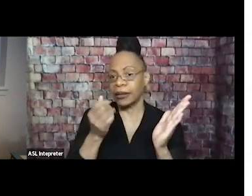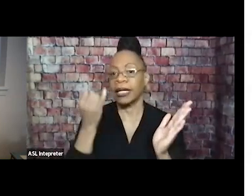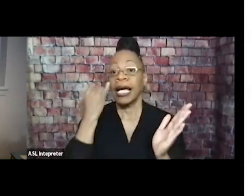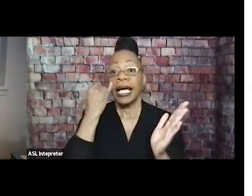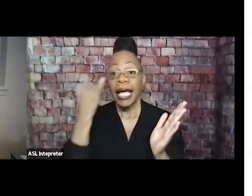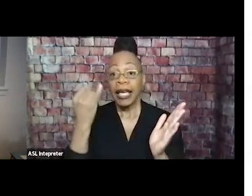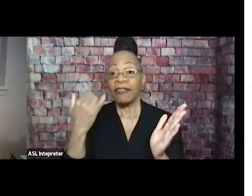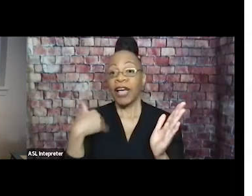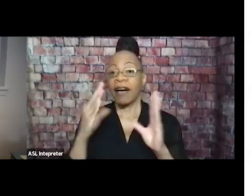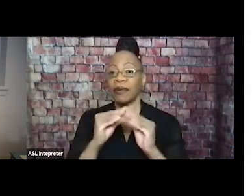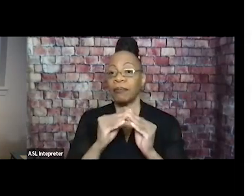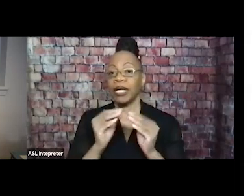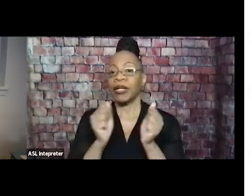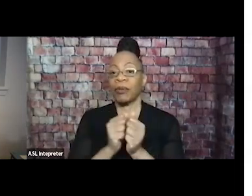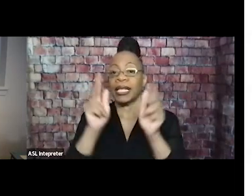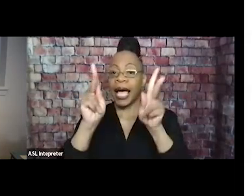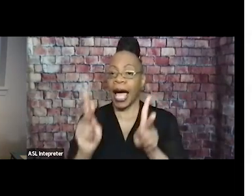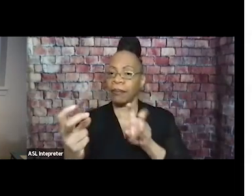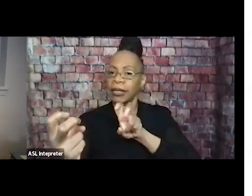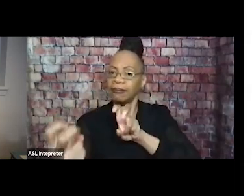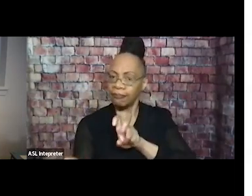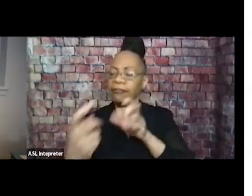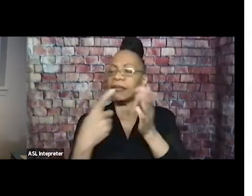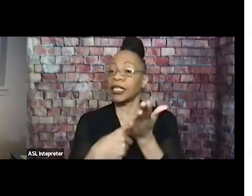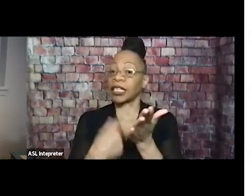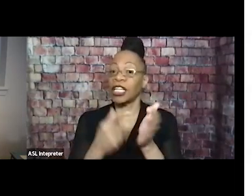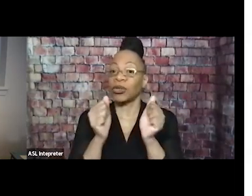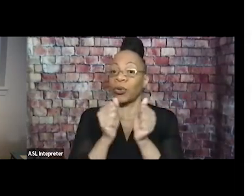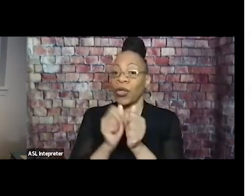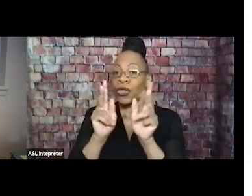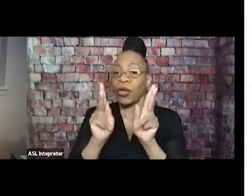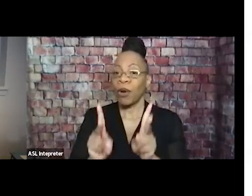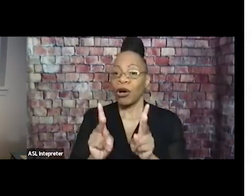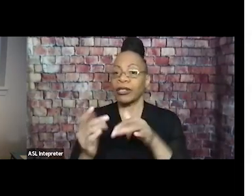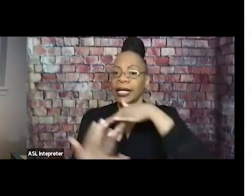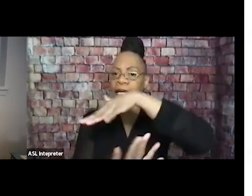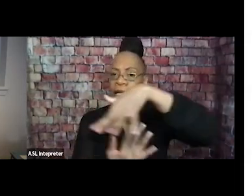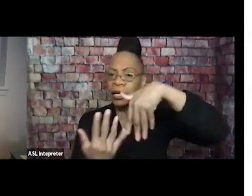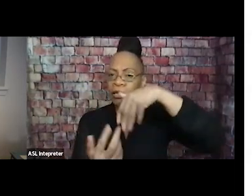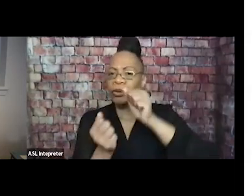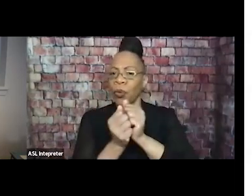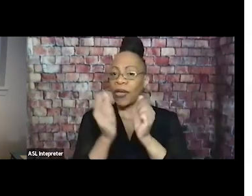and you, on that day, talk with them about their interactions with the legal system, perhaps go back,